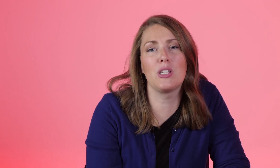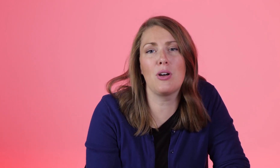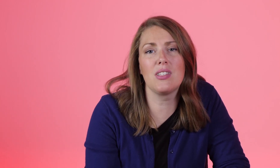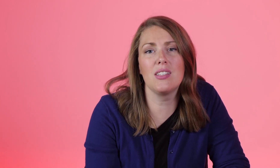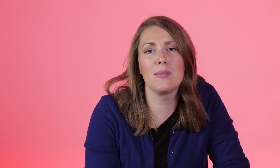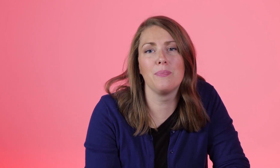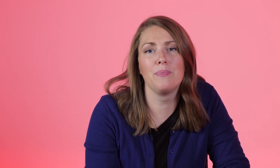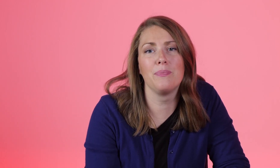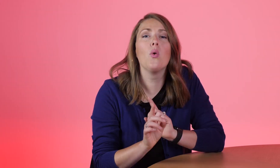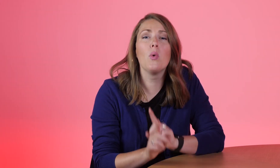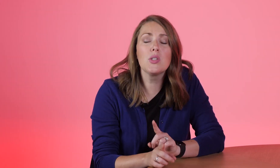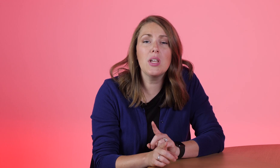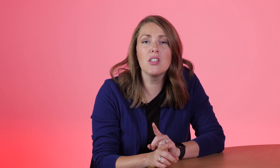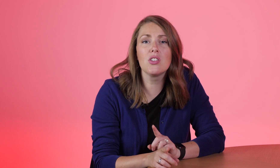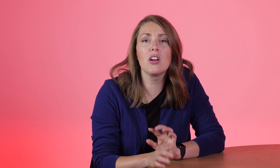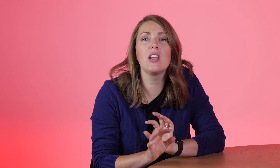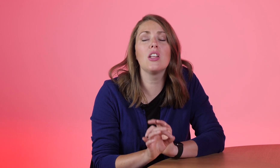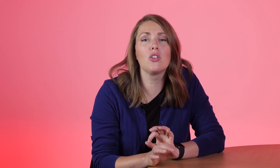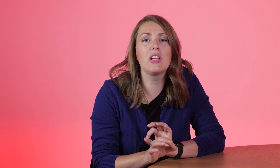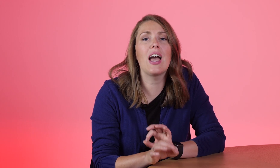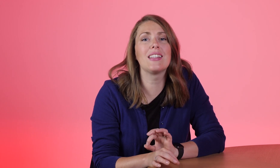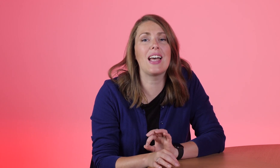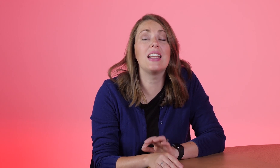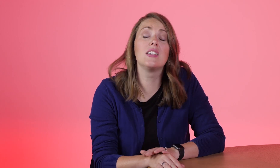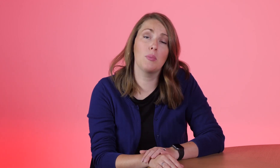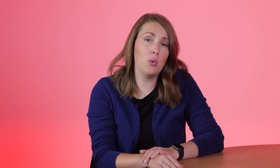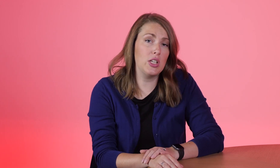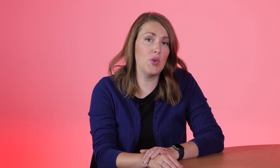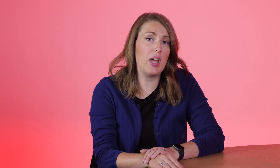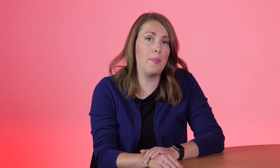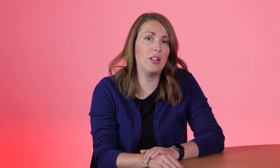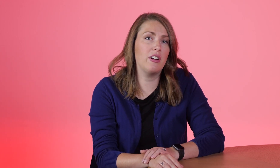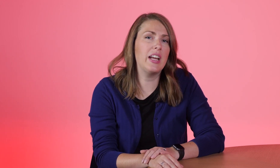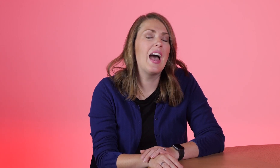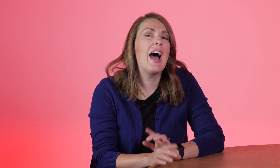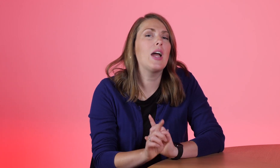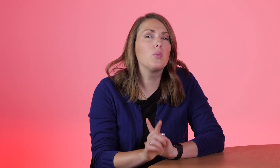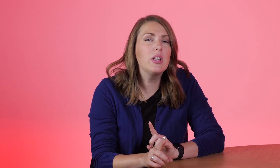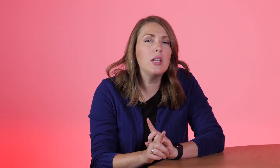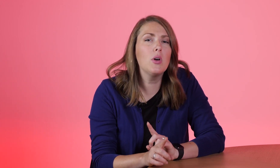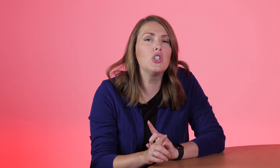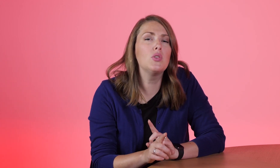responses once we get started and learning how to sign wh vocabulary i really want you